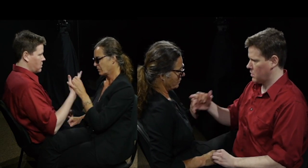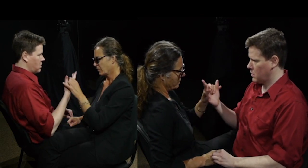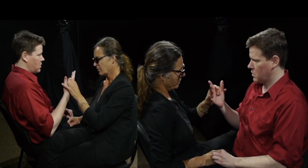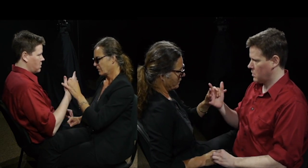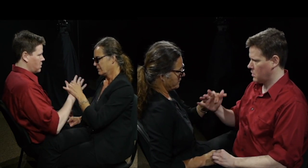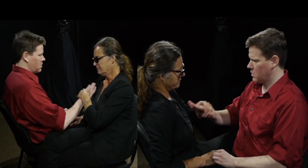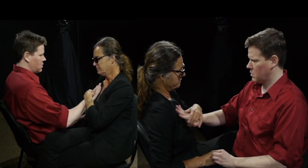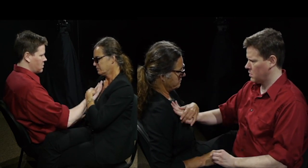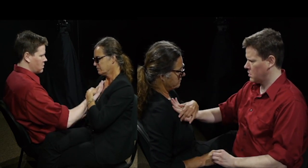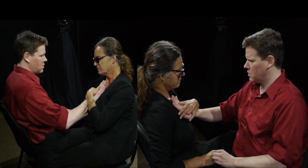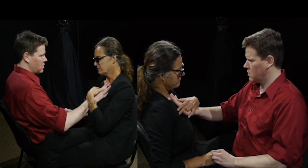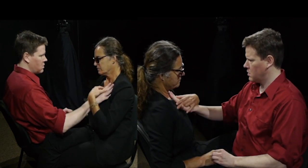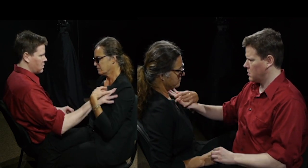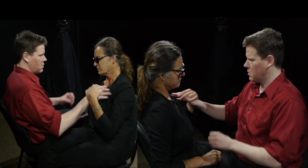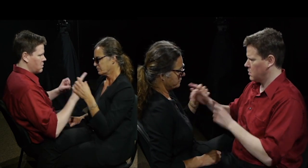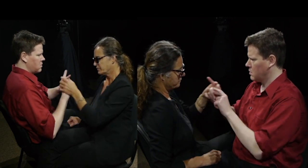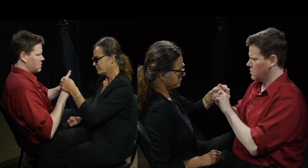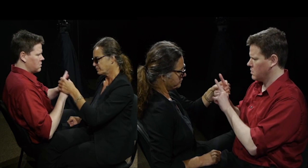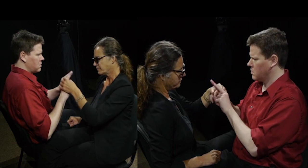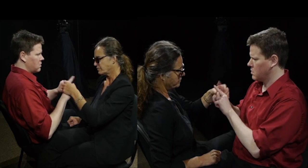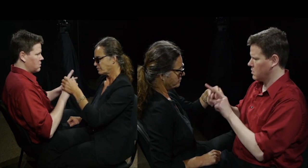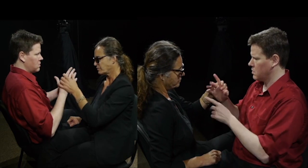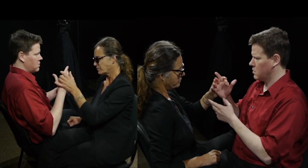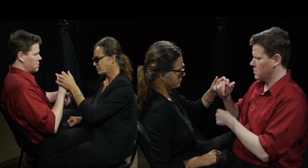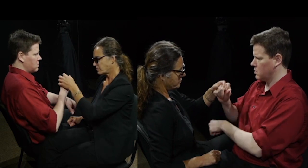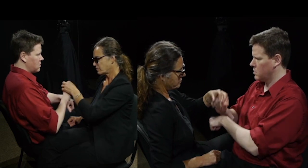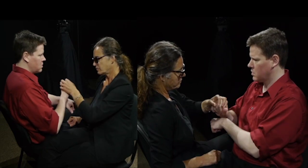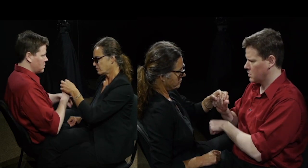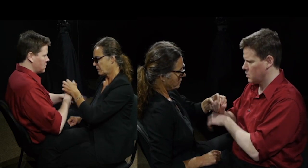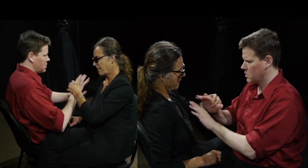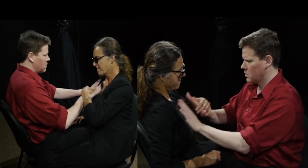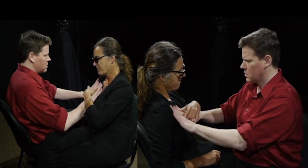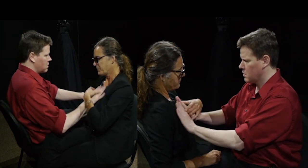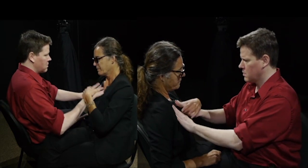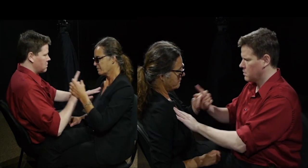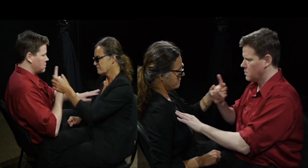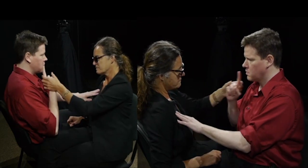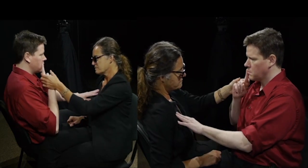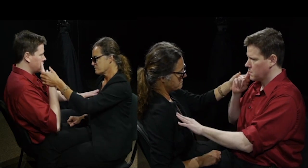such as Vocational Rehabilitation, as you've mentioned, and the education of DeafBlind children.